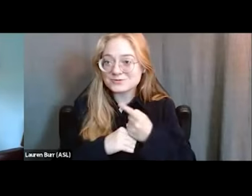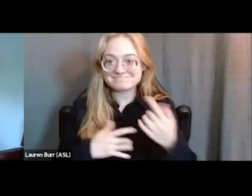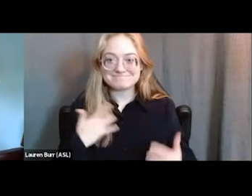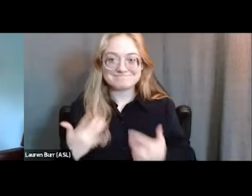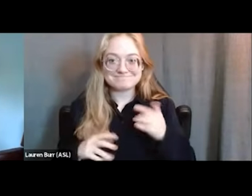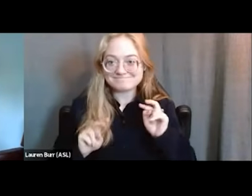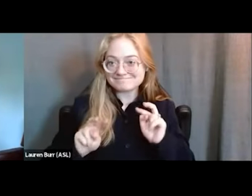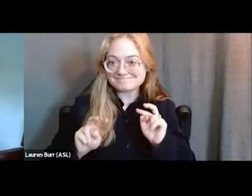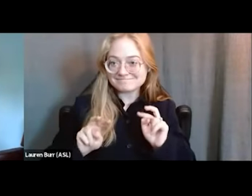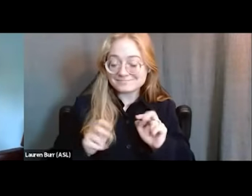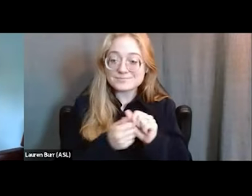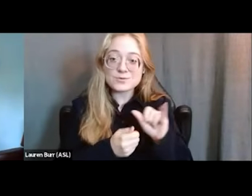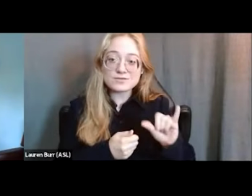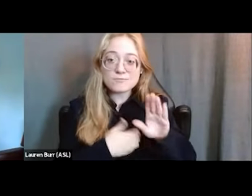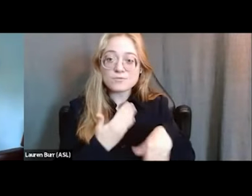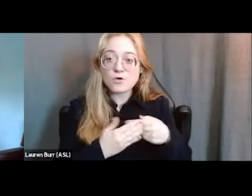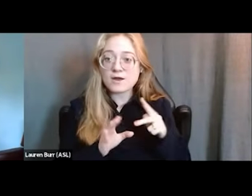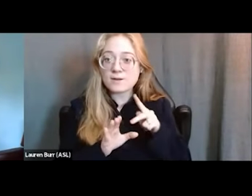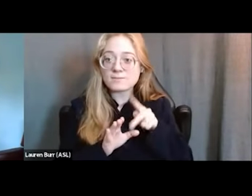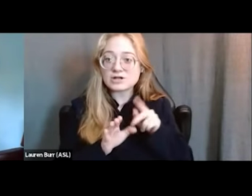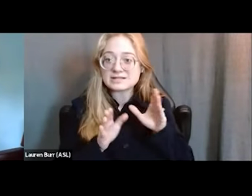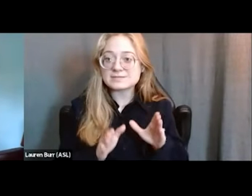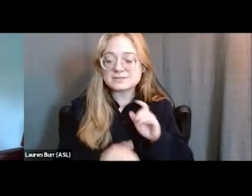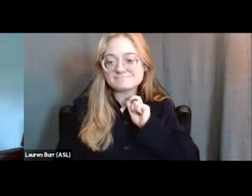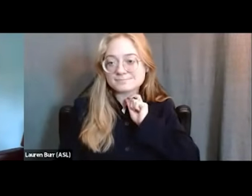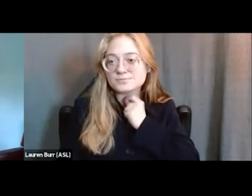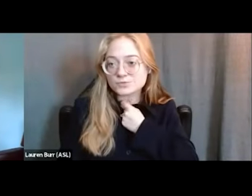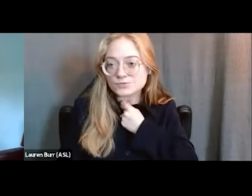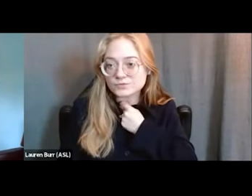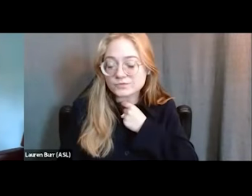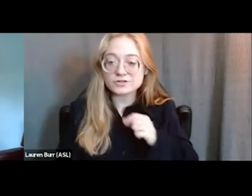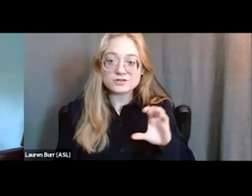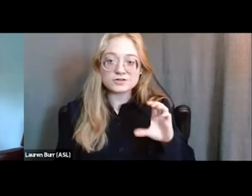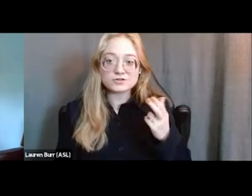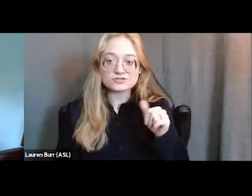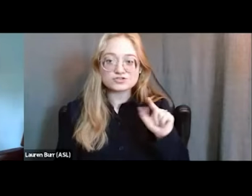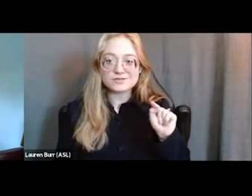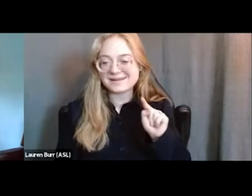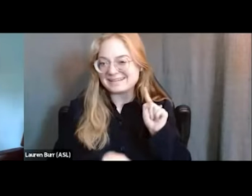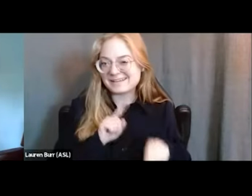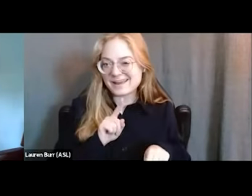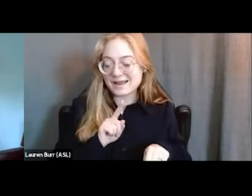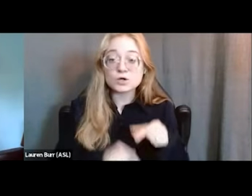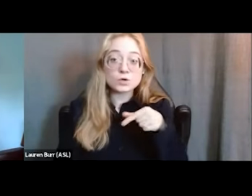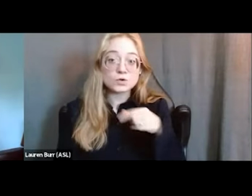But with that, all participant lines will be muted and the chat feature will be disabled. But that said, we wanna hear from you,